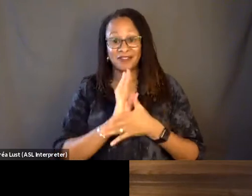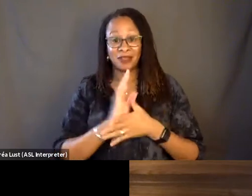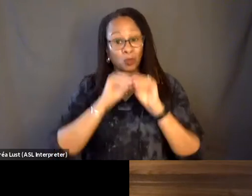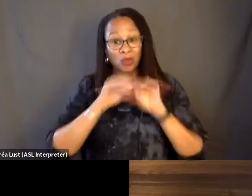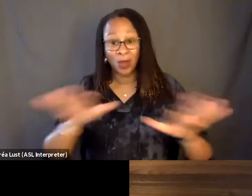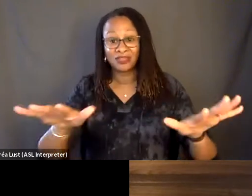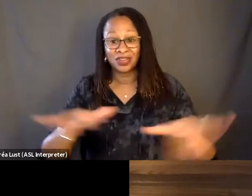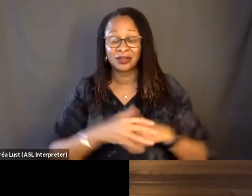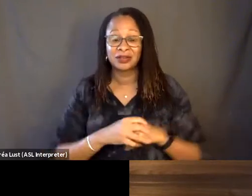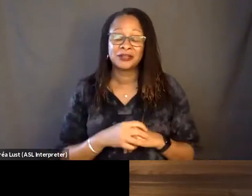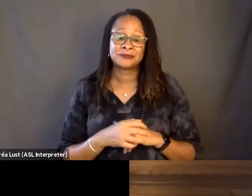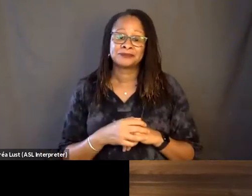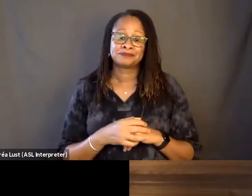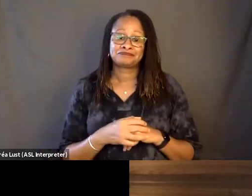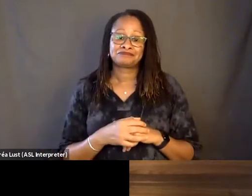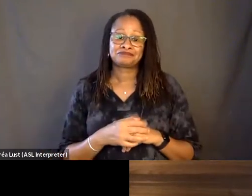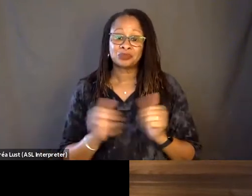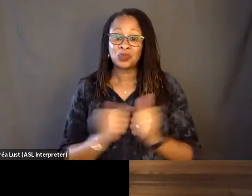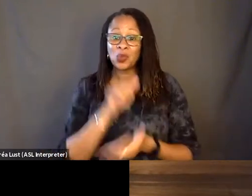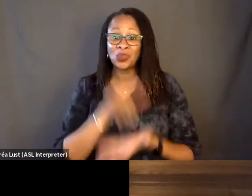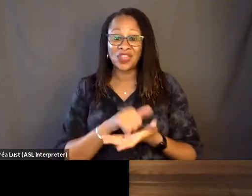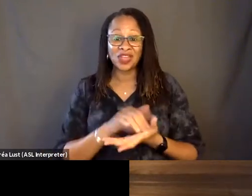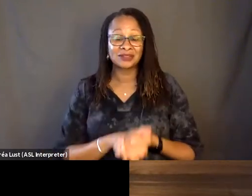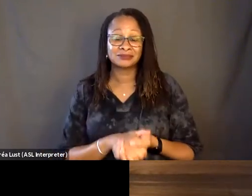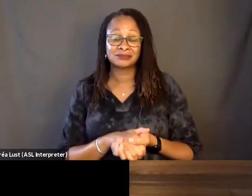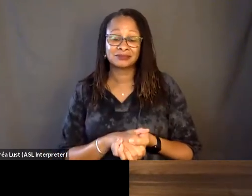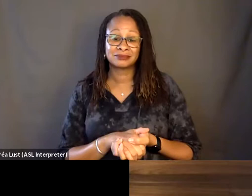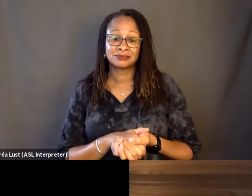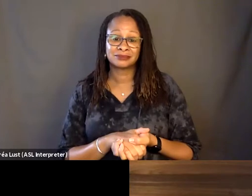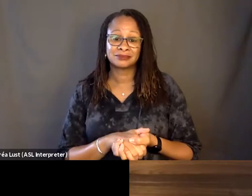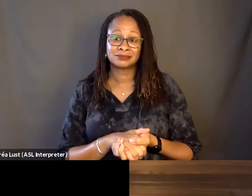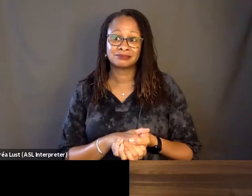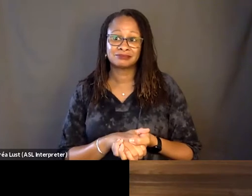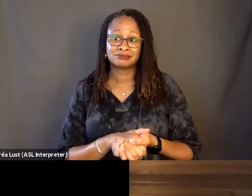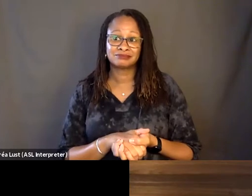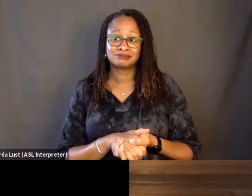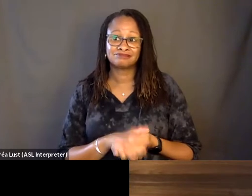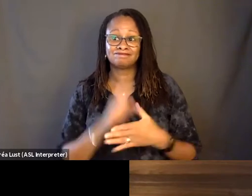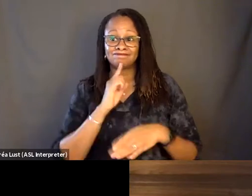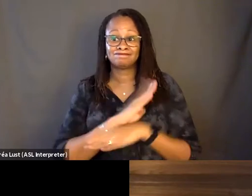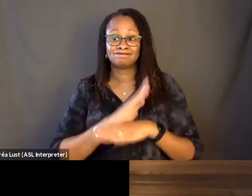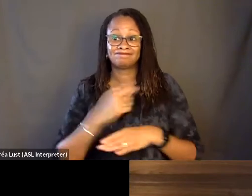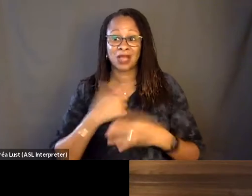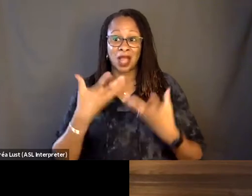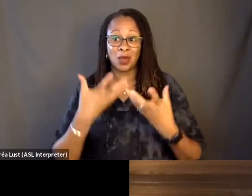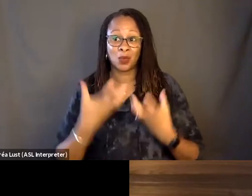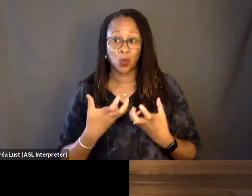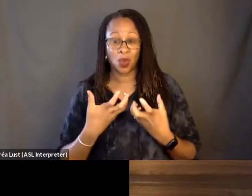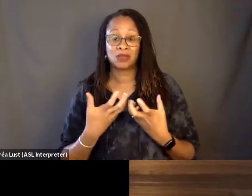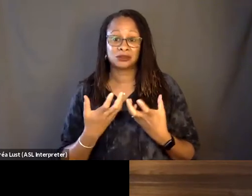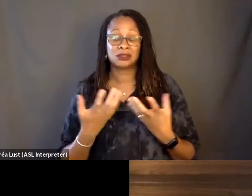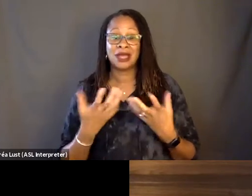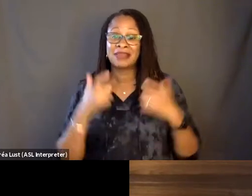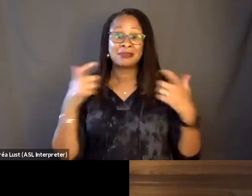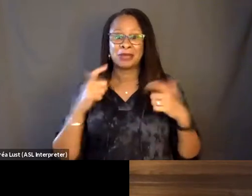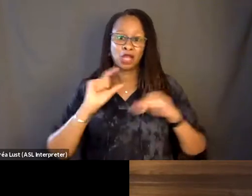That said, I certainly wanted one of the big global streamers